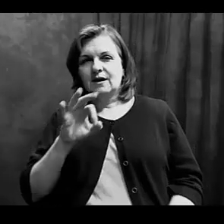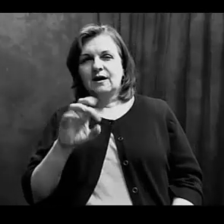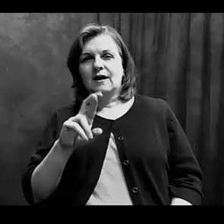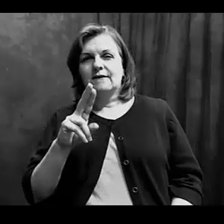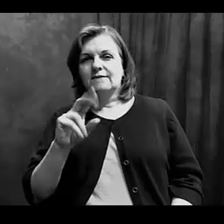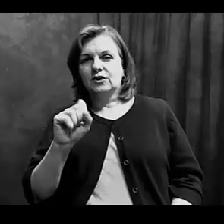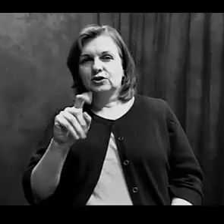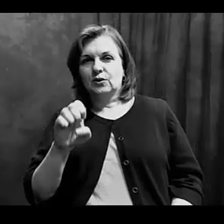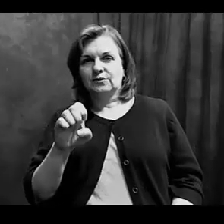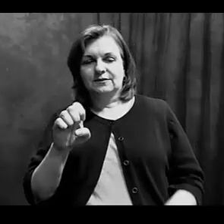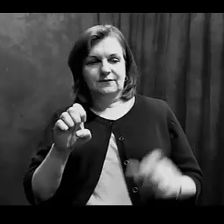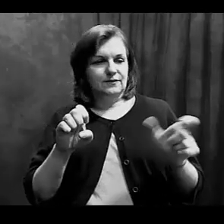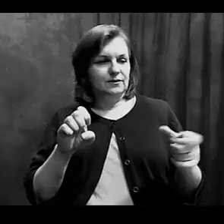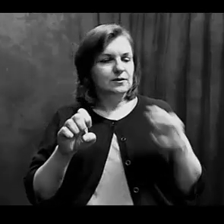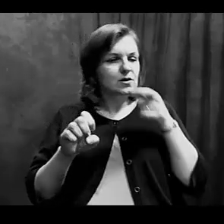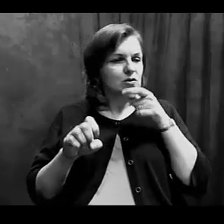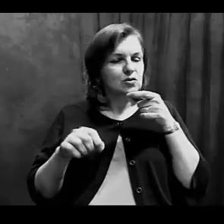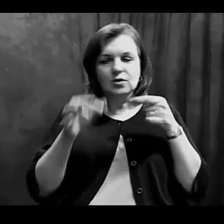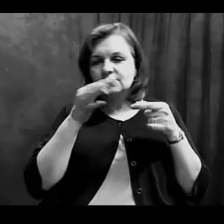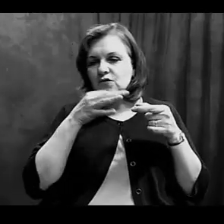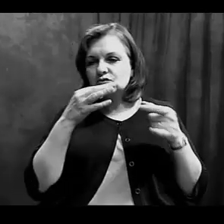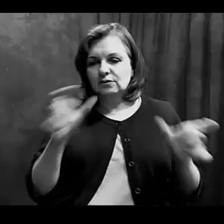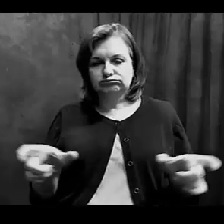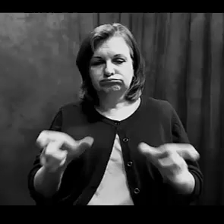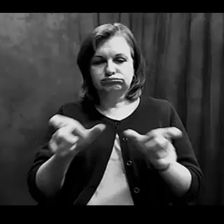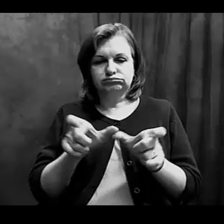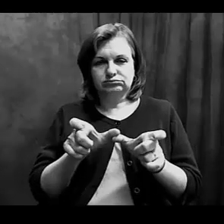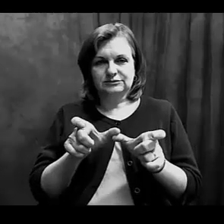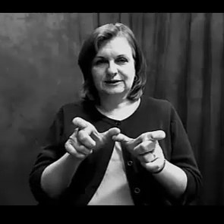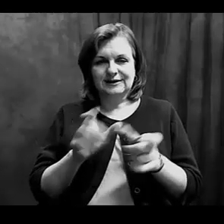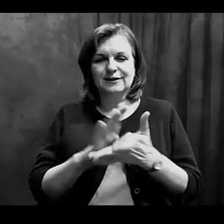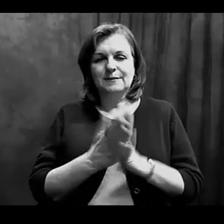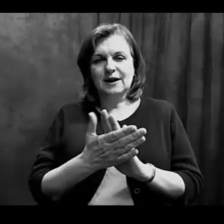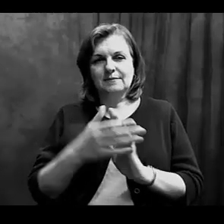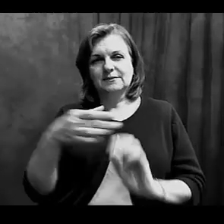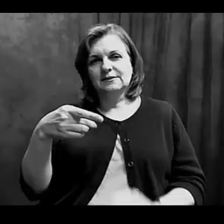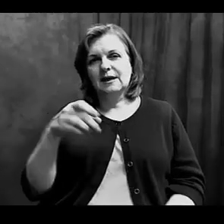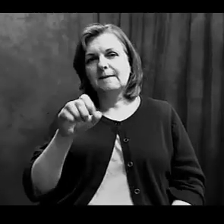fructose and if we put those together were going to build